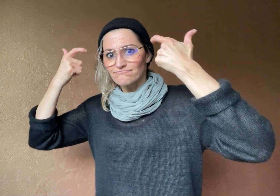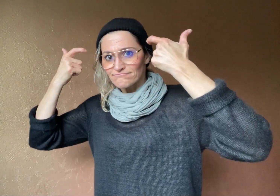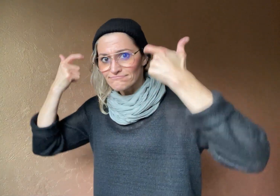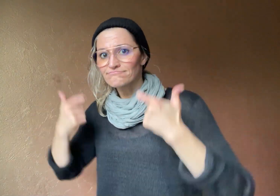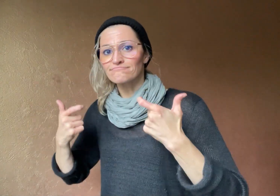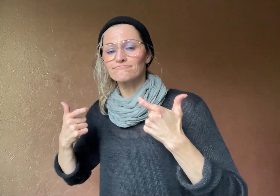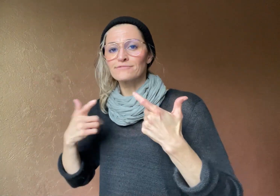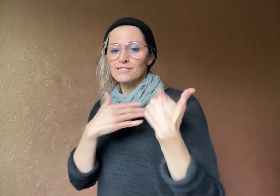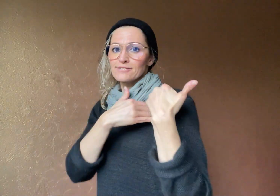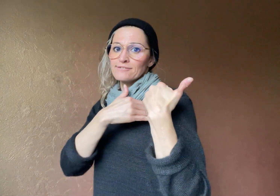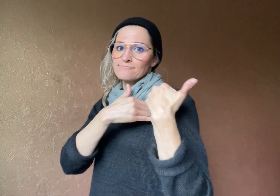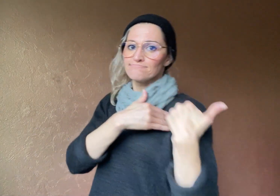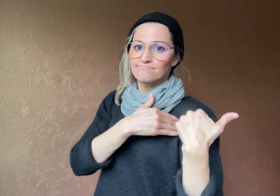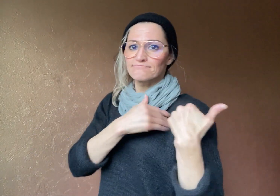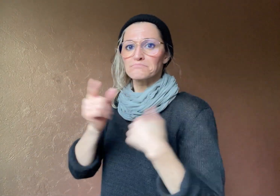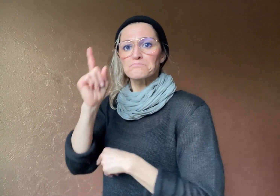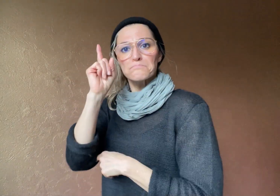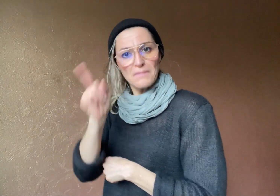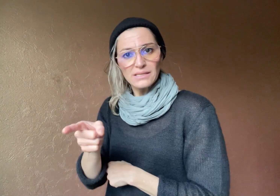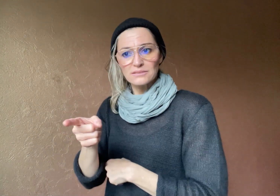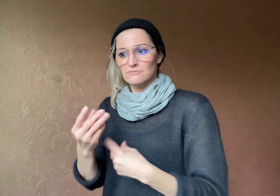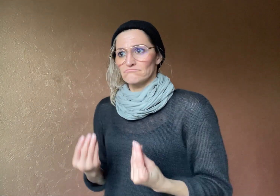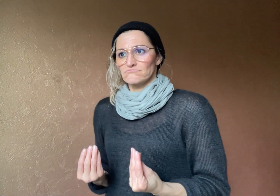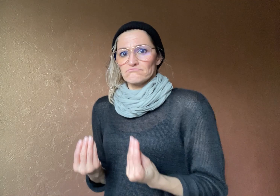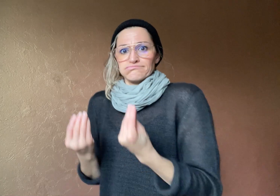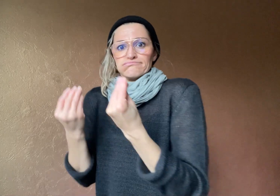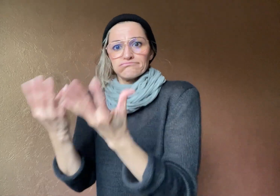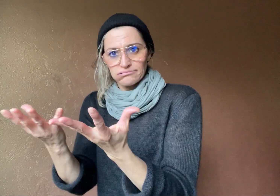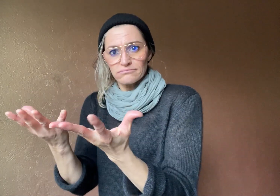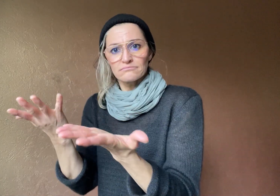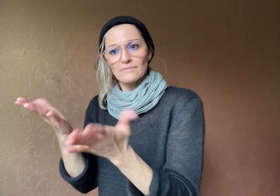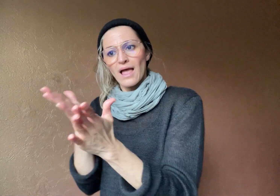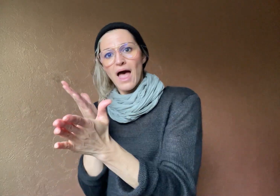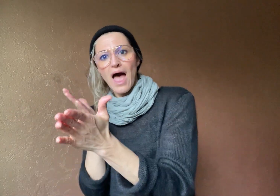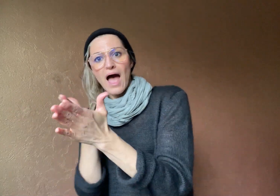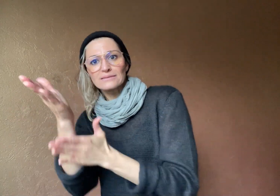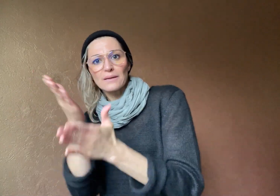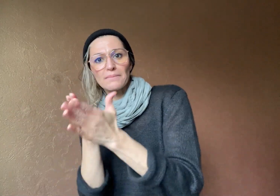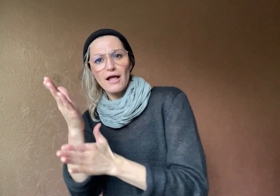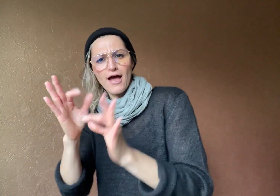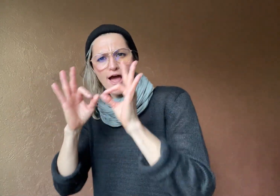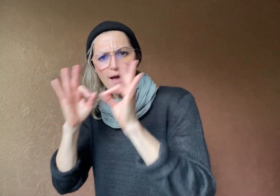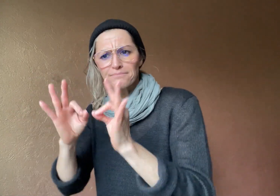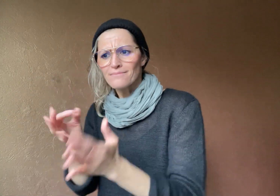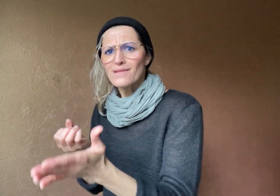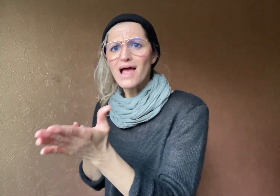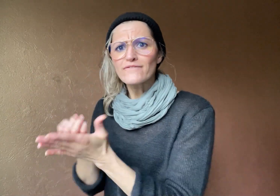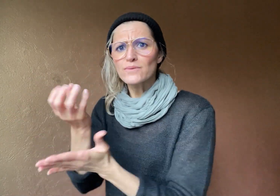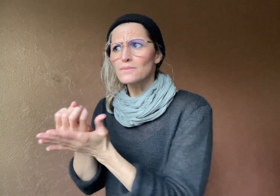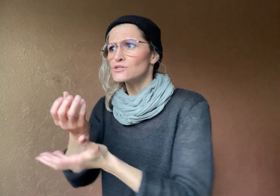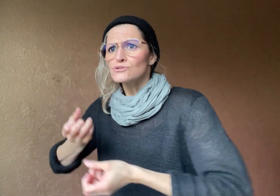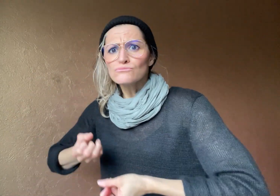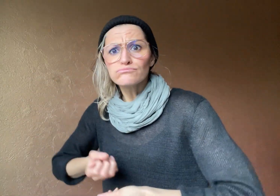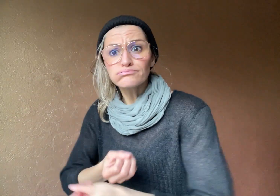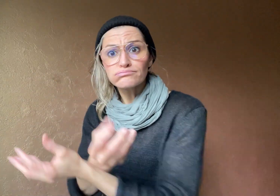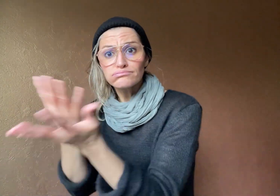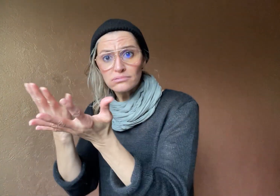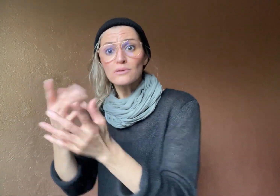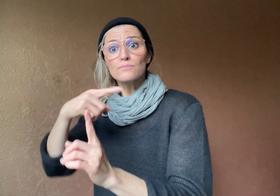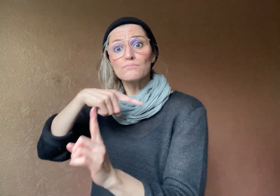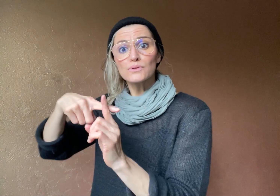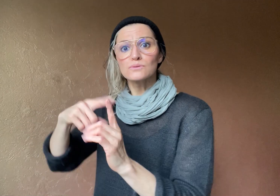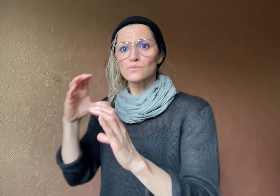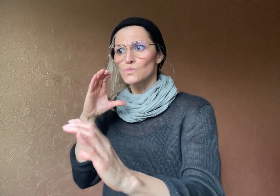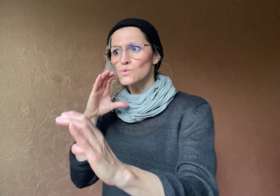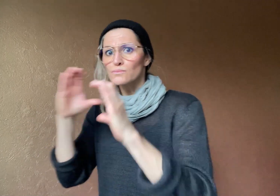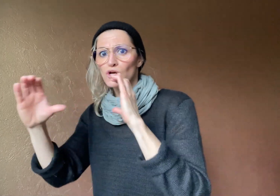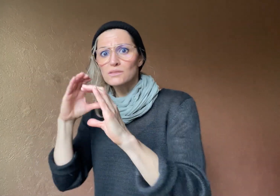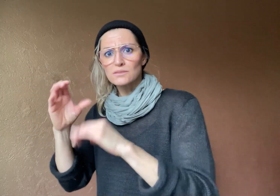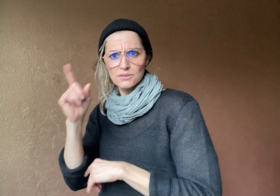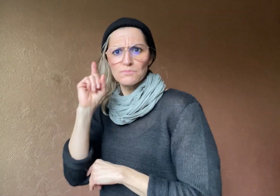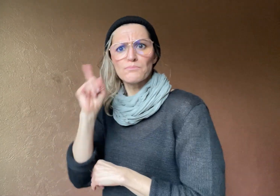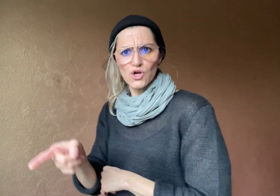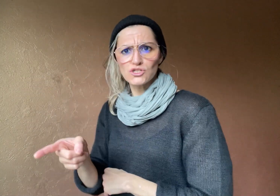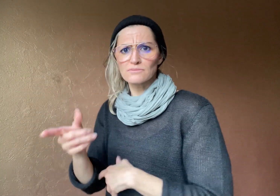provide accessible information and communication under the United